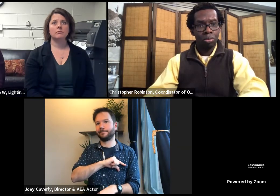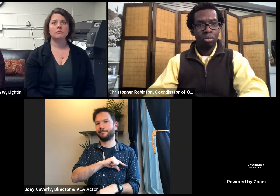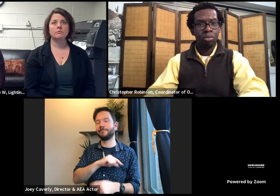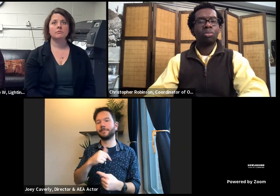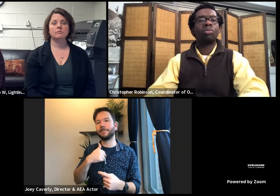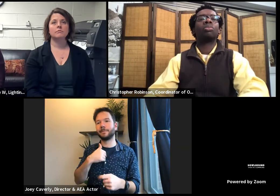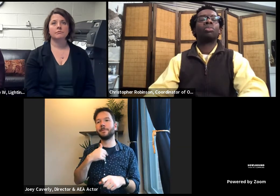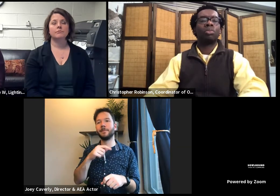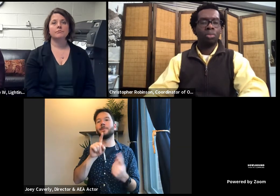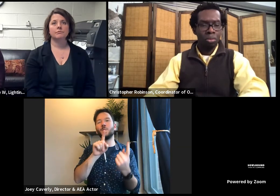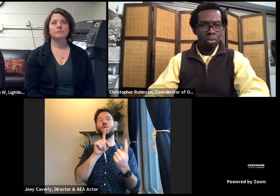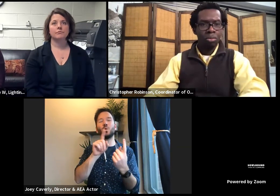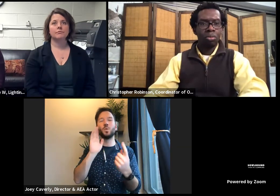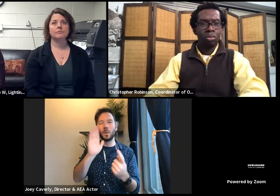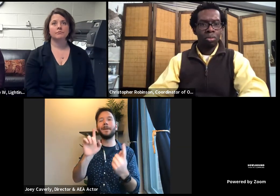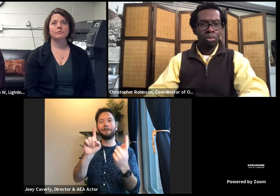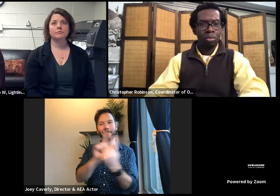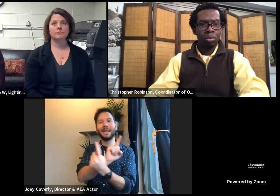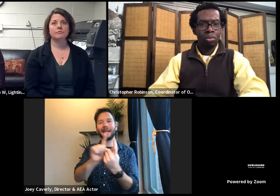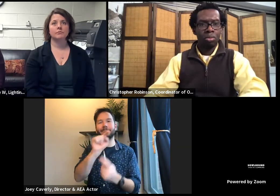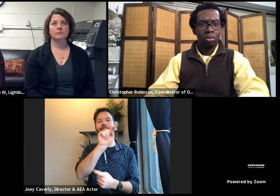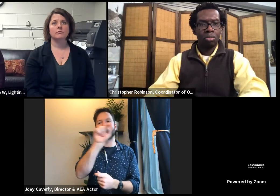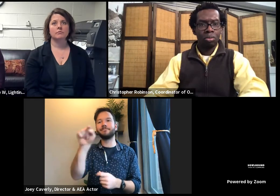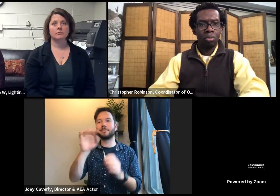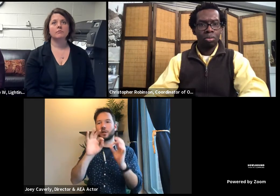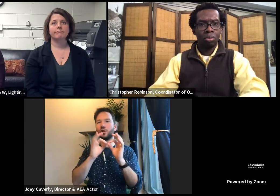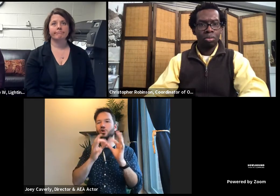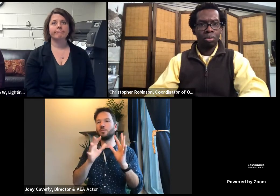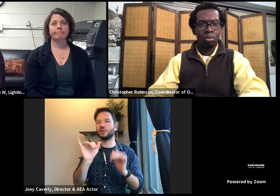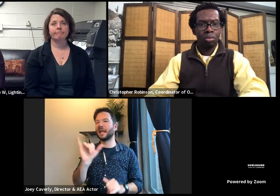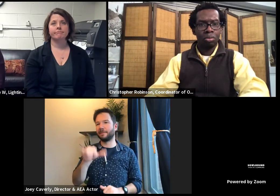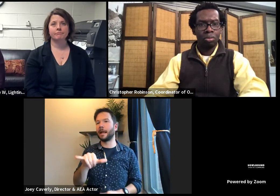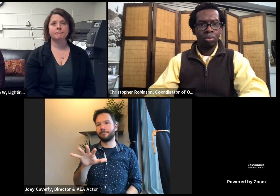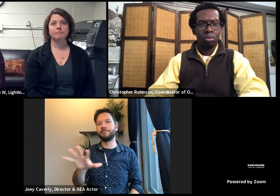it just wasn't the best quality for the context.